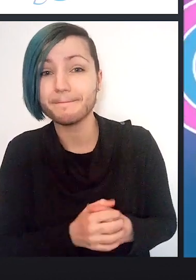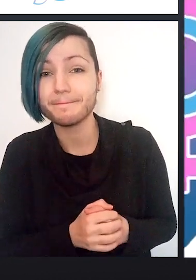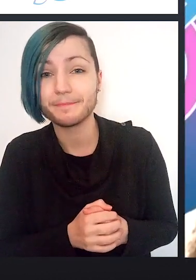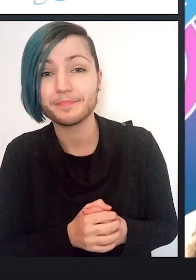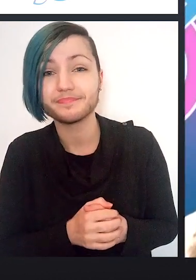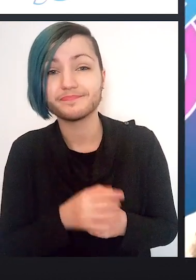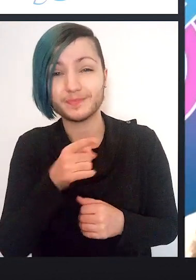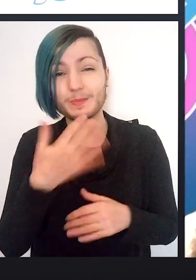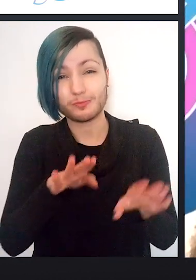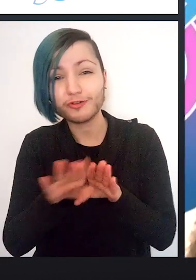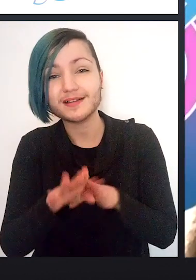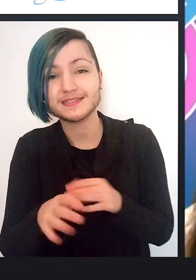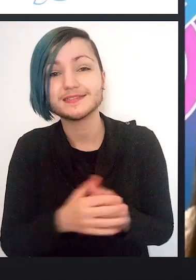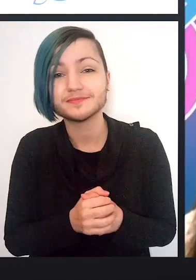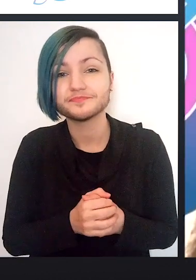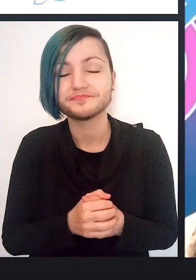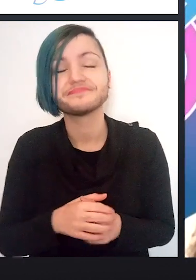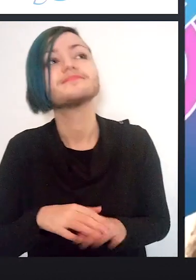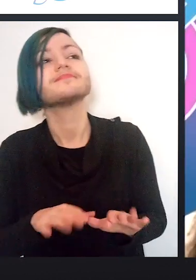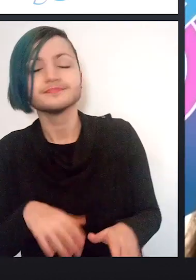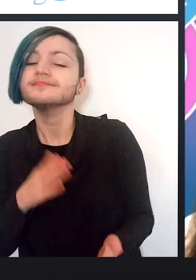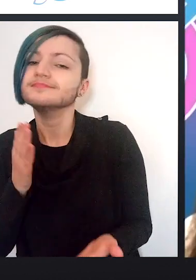Yeah absolutely. And how's everything now?